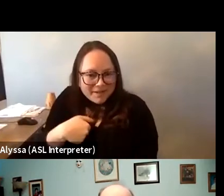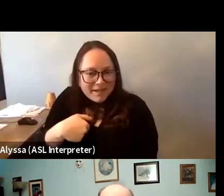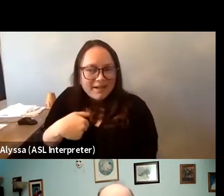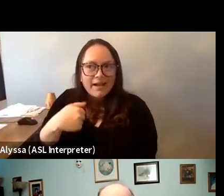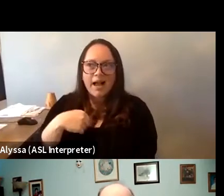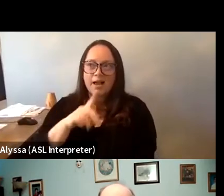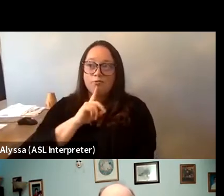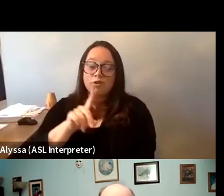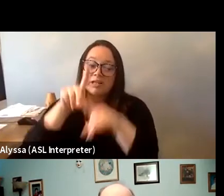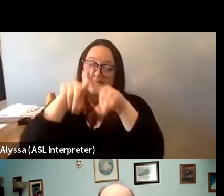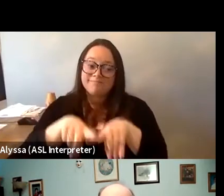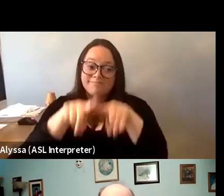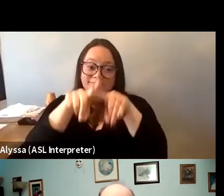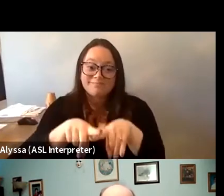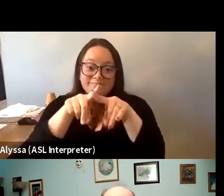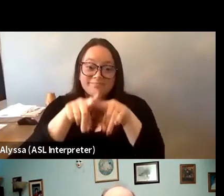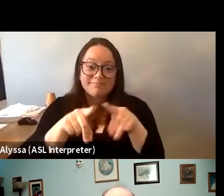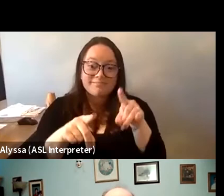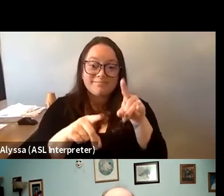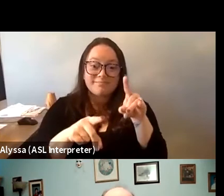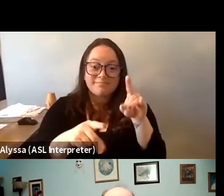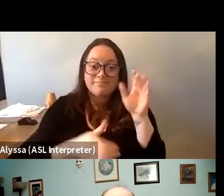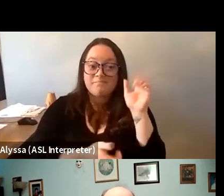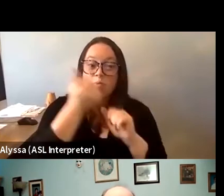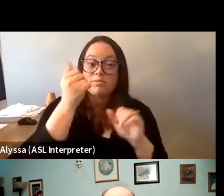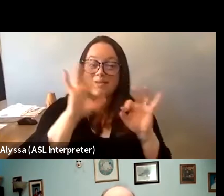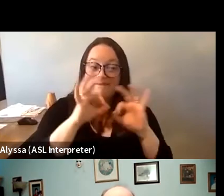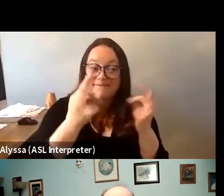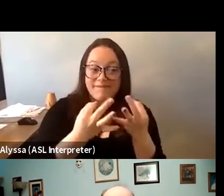family or friends outside of my household, my husband was